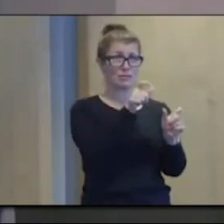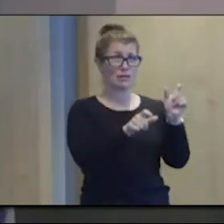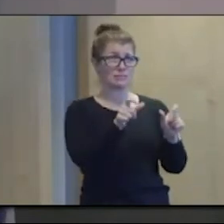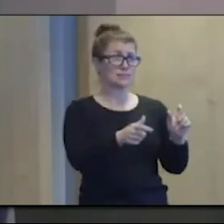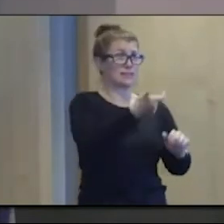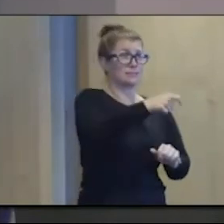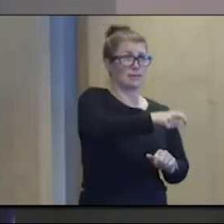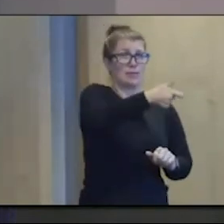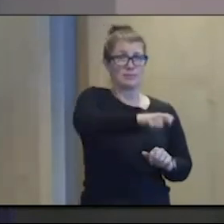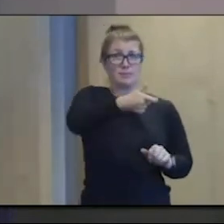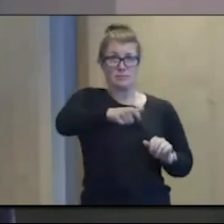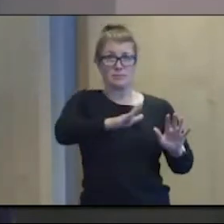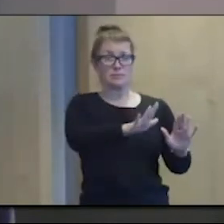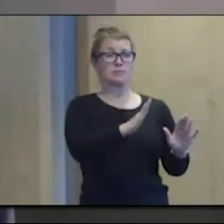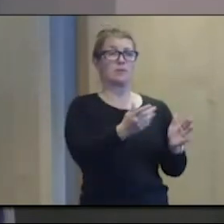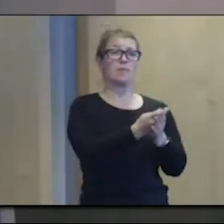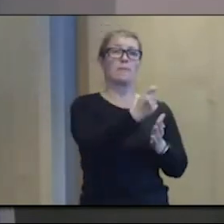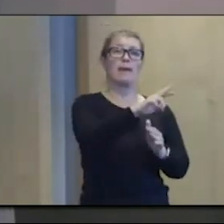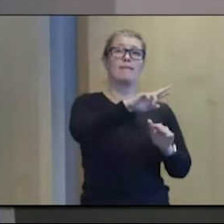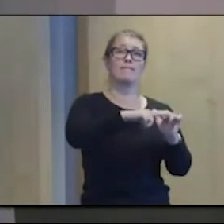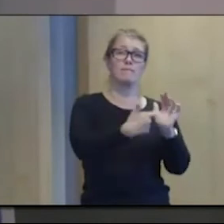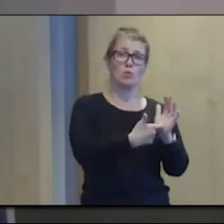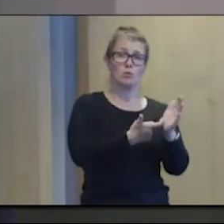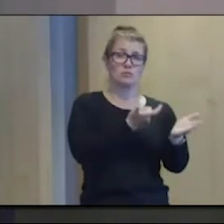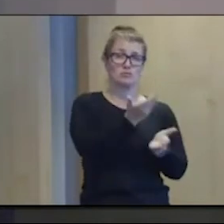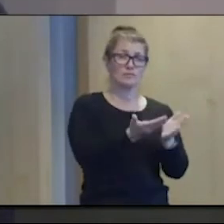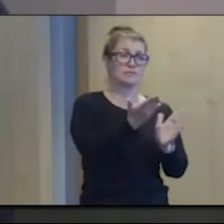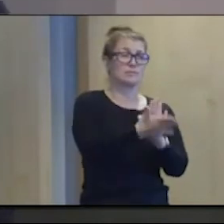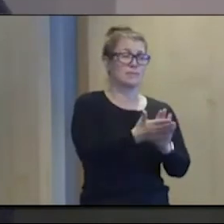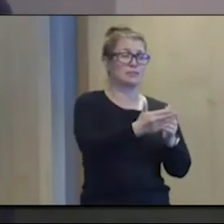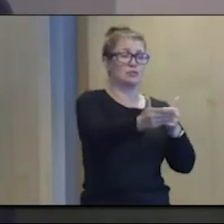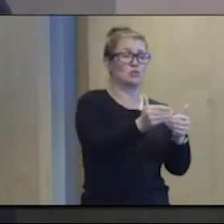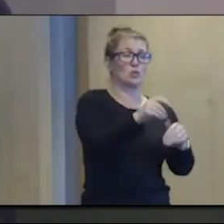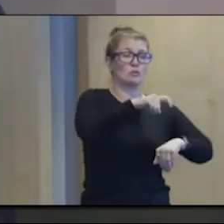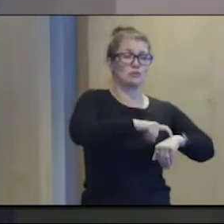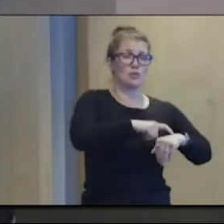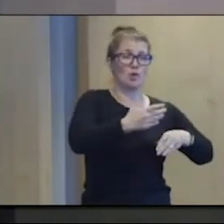that's paid for service, it's called short-term operating reserve, they do frequency control so